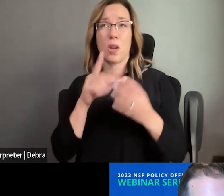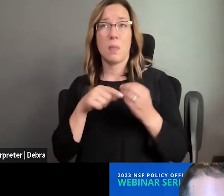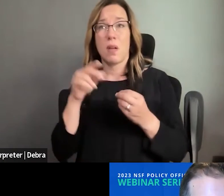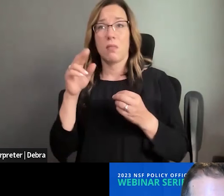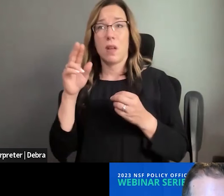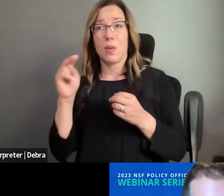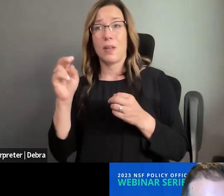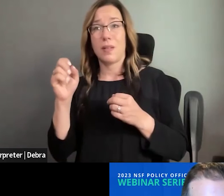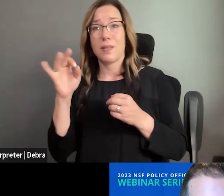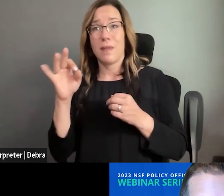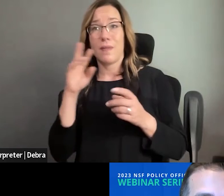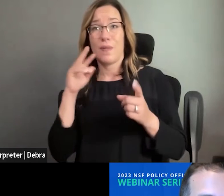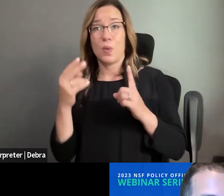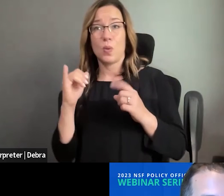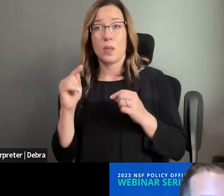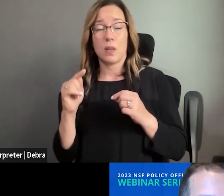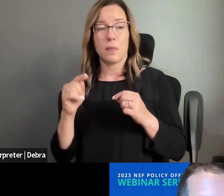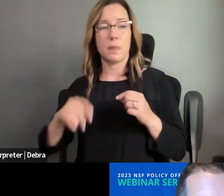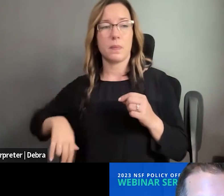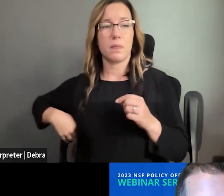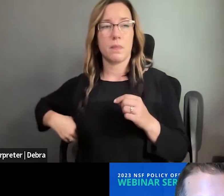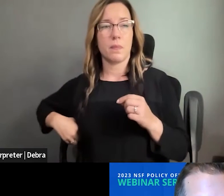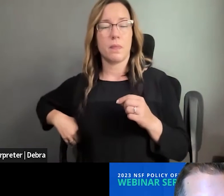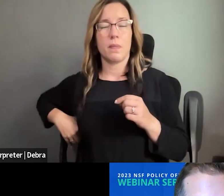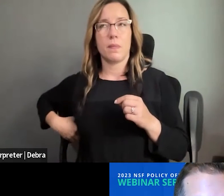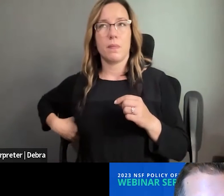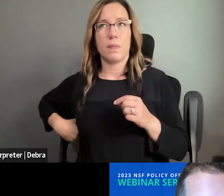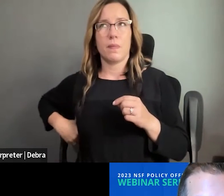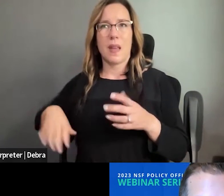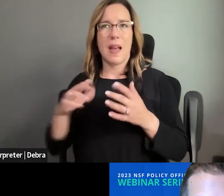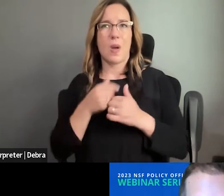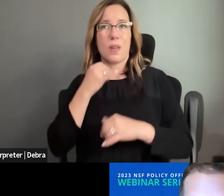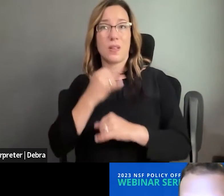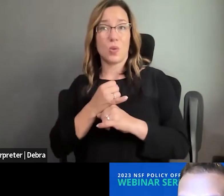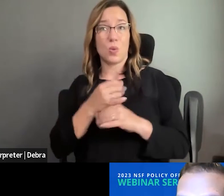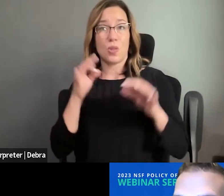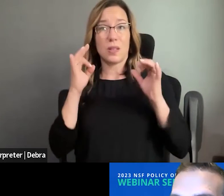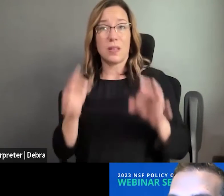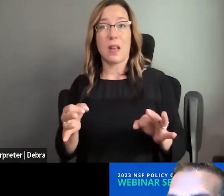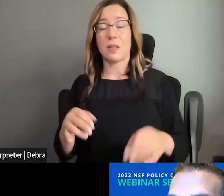of institutions making that determination. Jean Feldman: Typically, NSF would leave